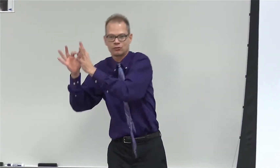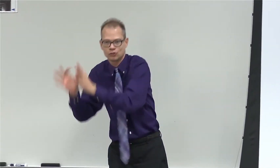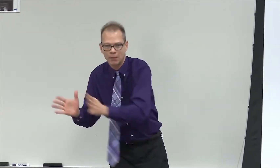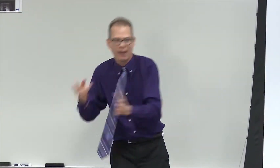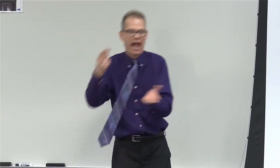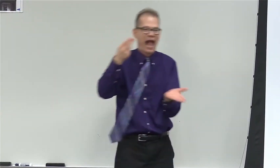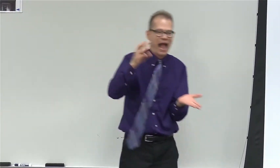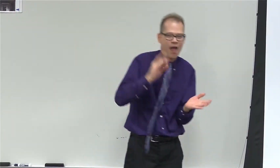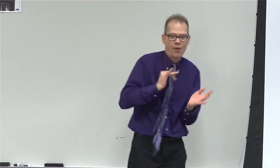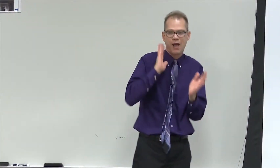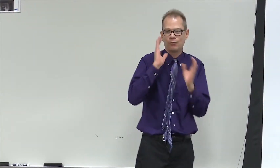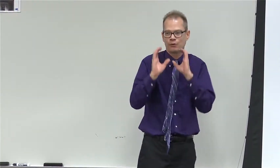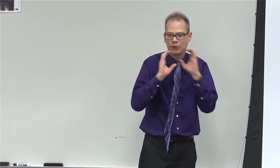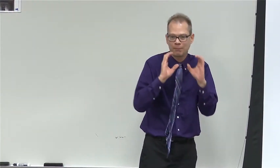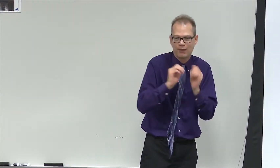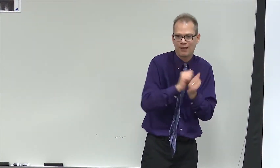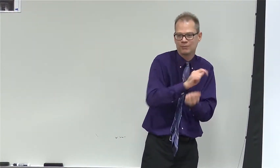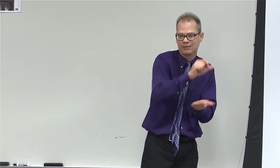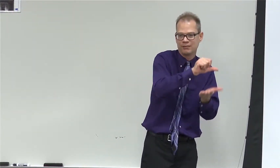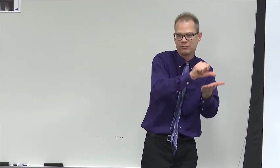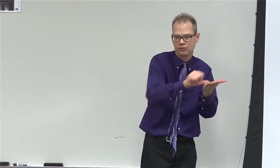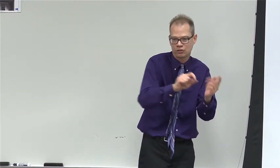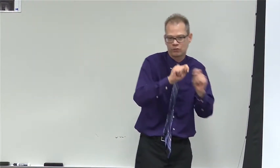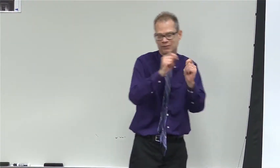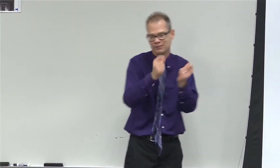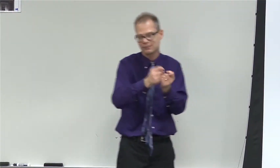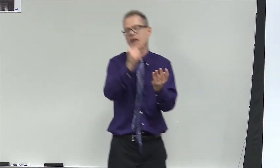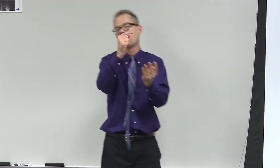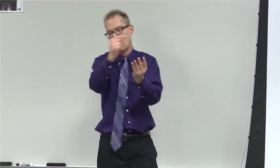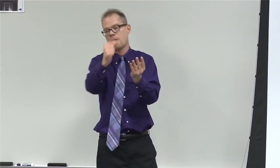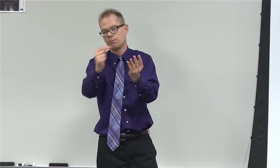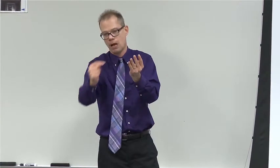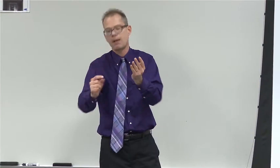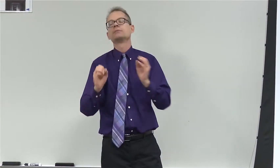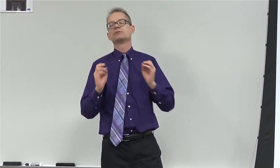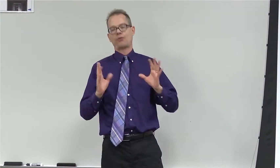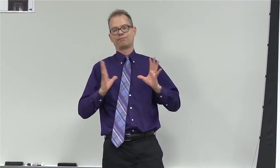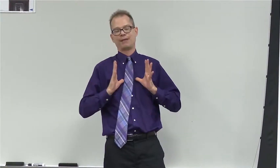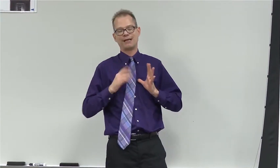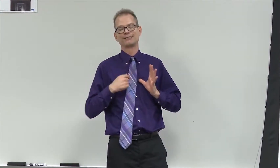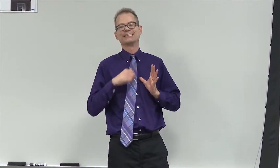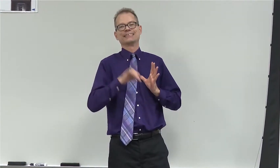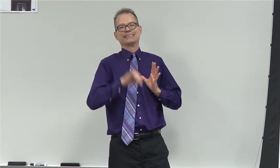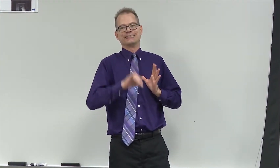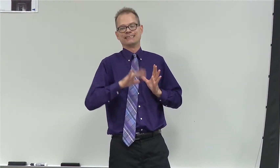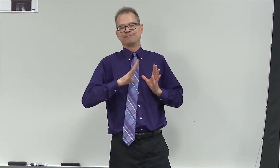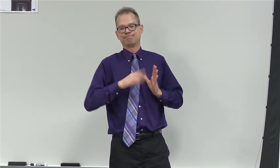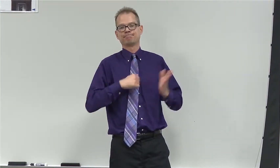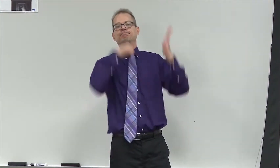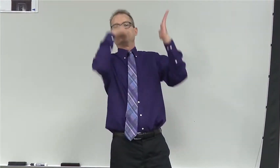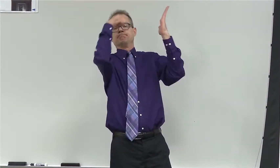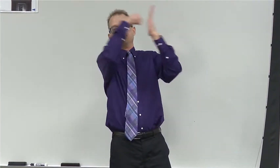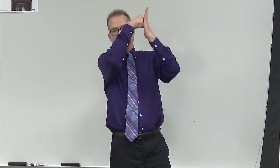with a mask and an interpreter, they were concerned about how I might communicate with the surgical team and such, that I understood that, yes,